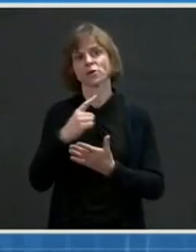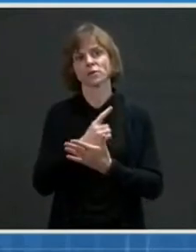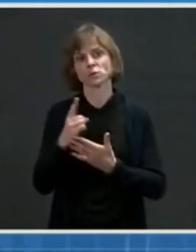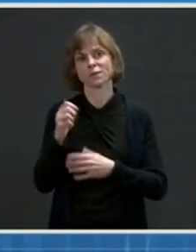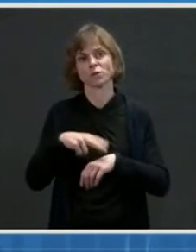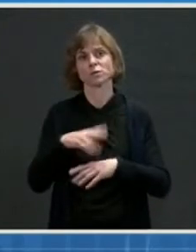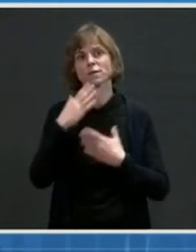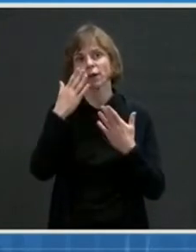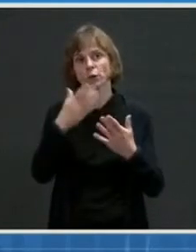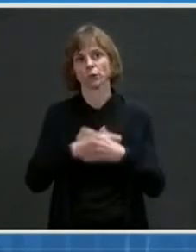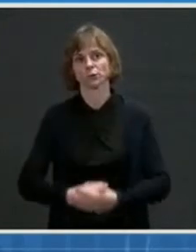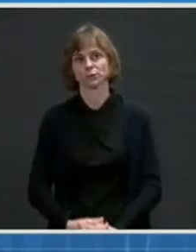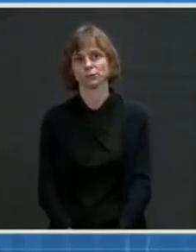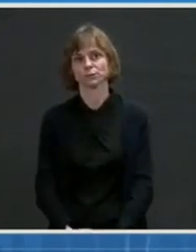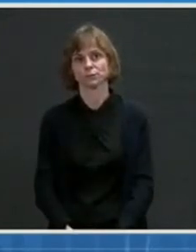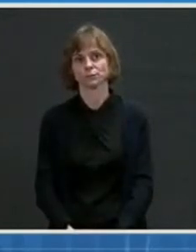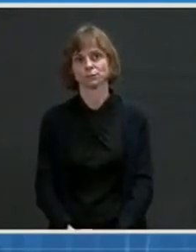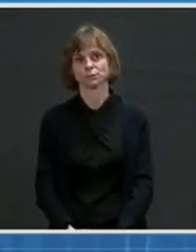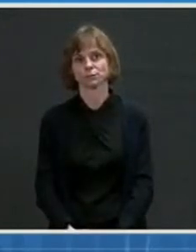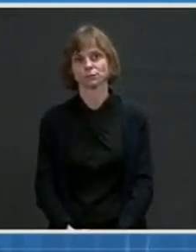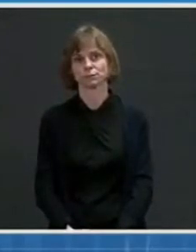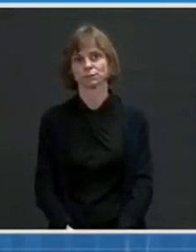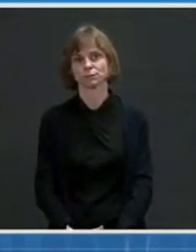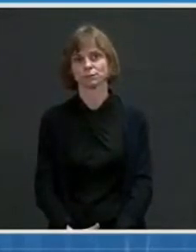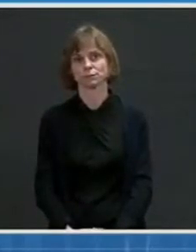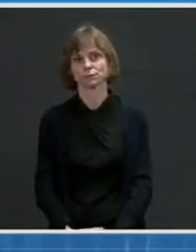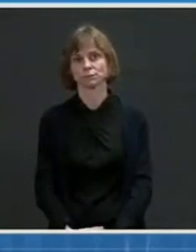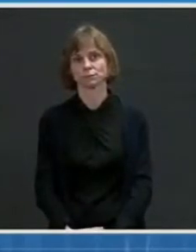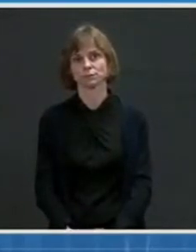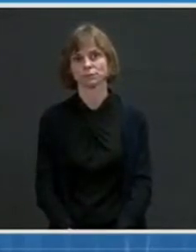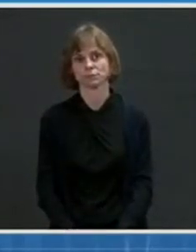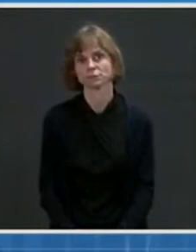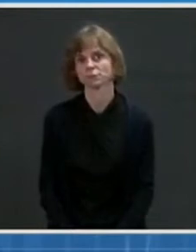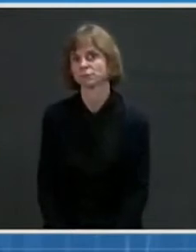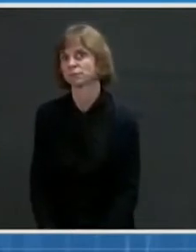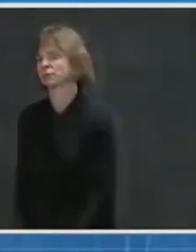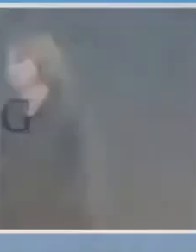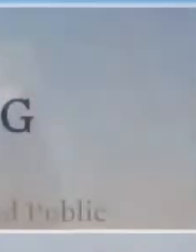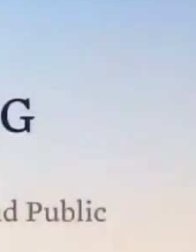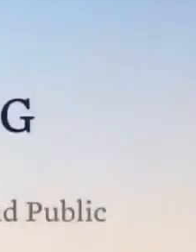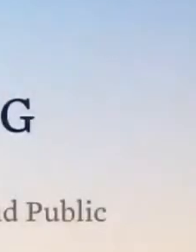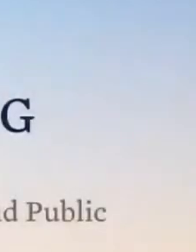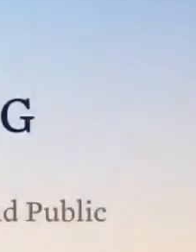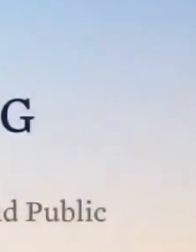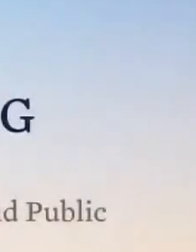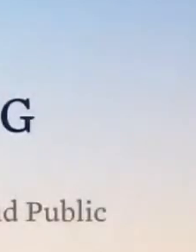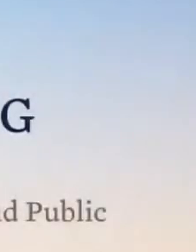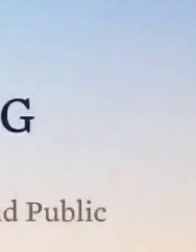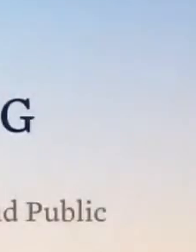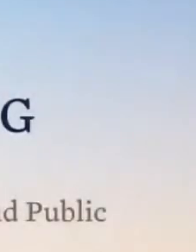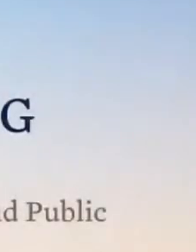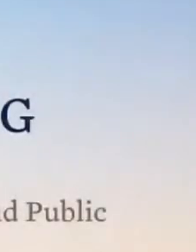LOOK FORWARD TO BRINGING YOU MORE INFORMATION LATER IN THE